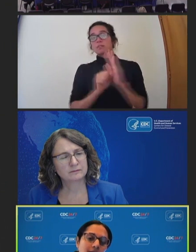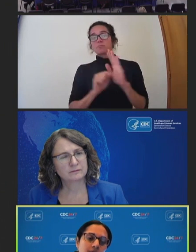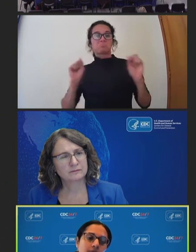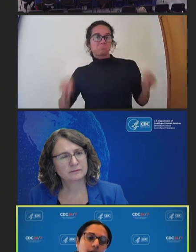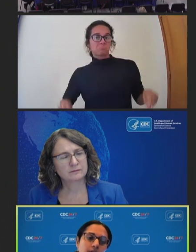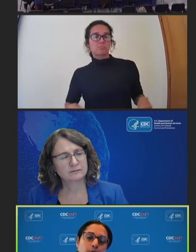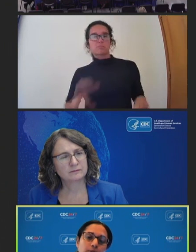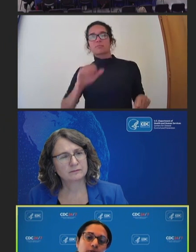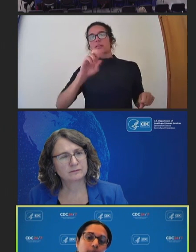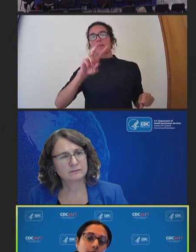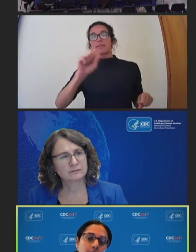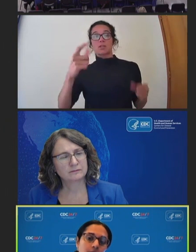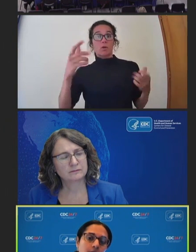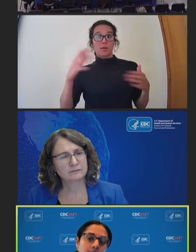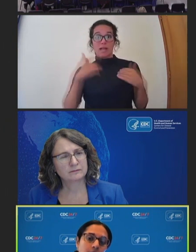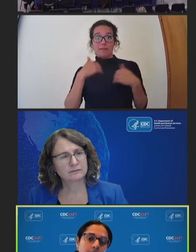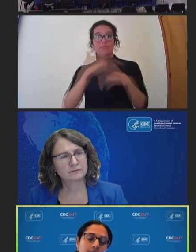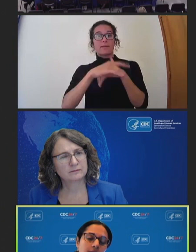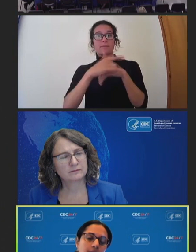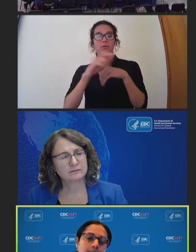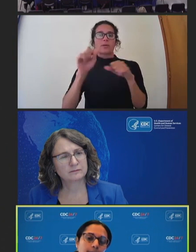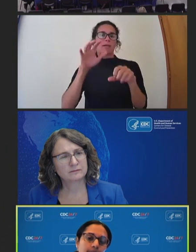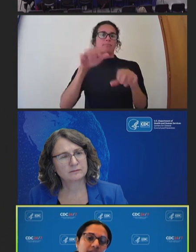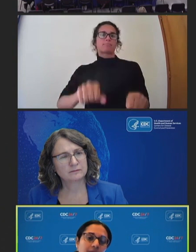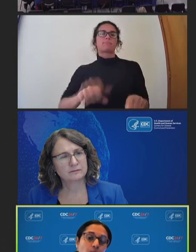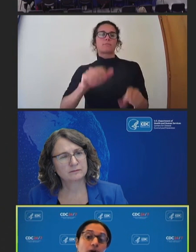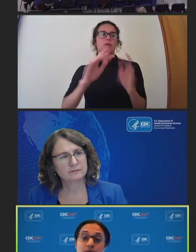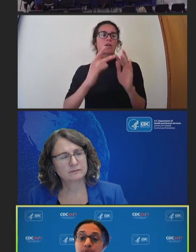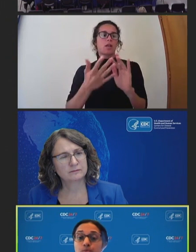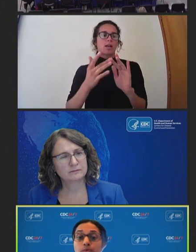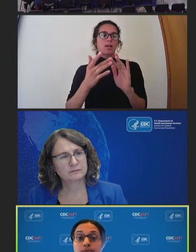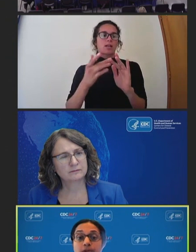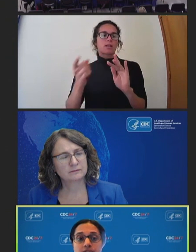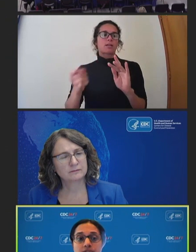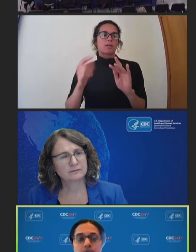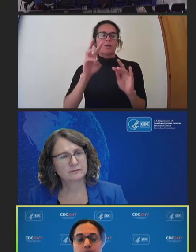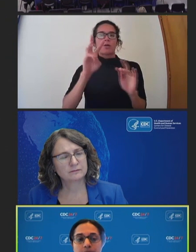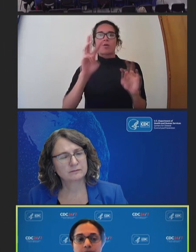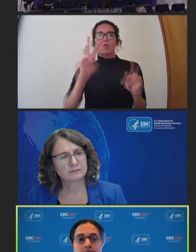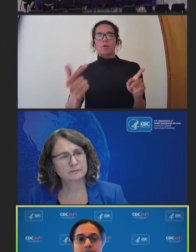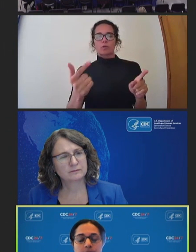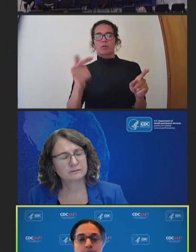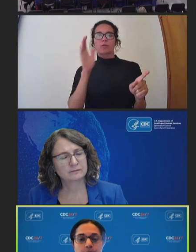has it available. You can book it online and Walgreens will very soon make it available.